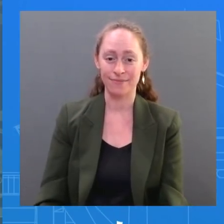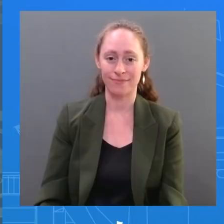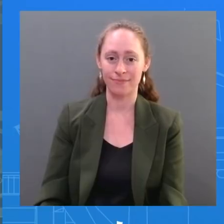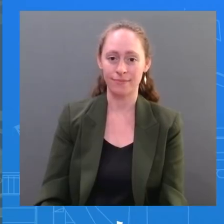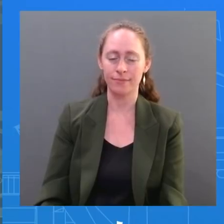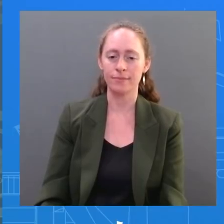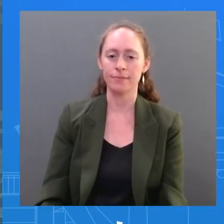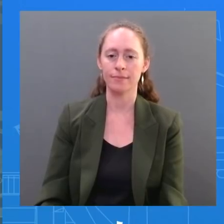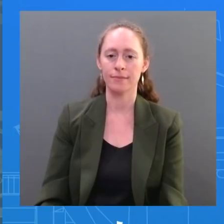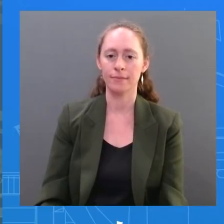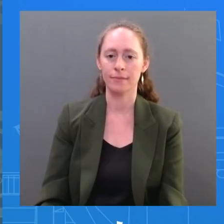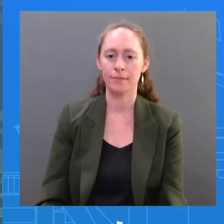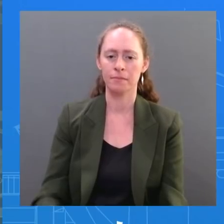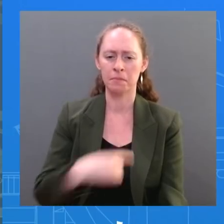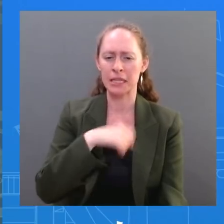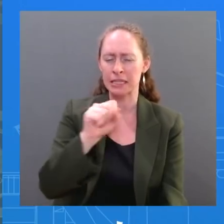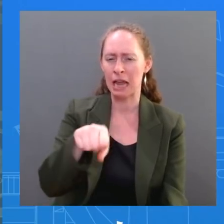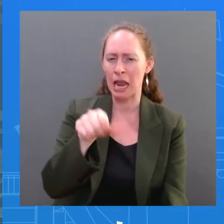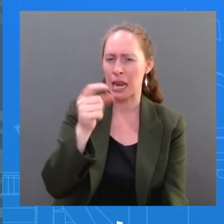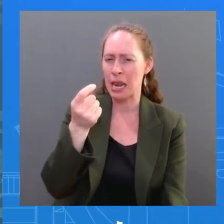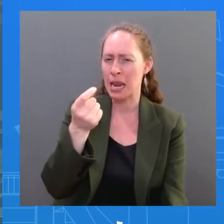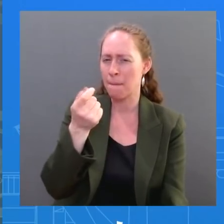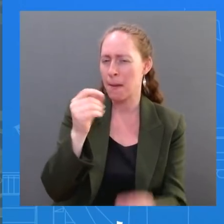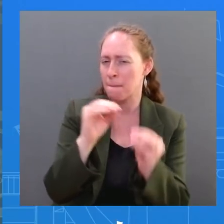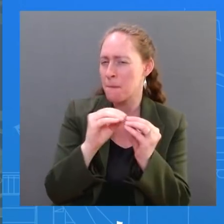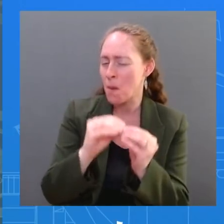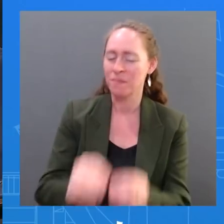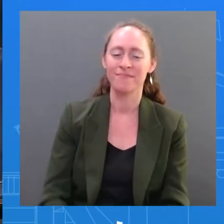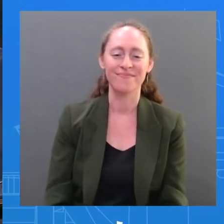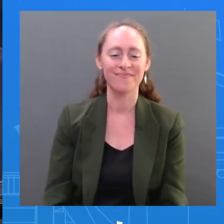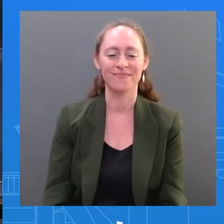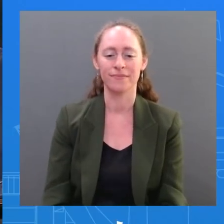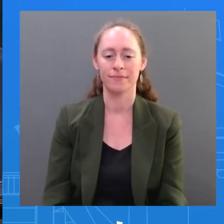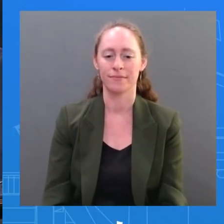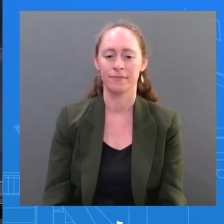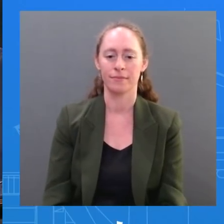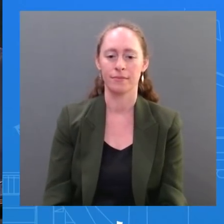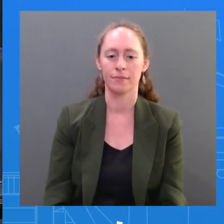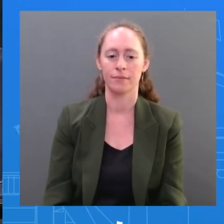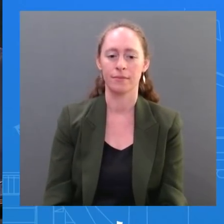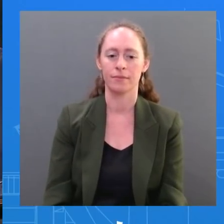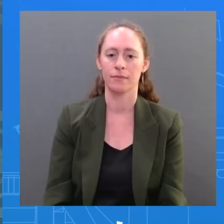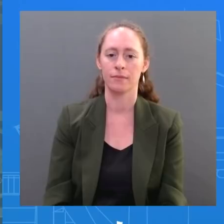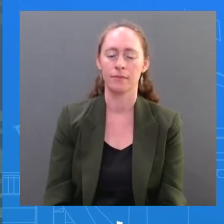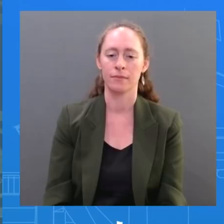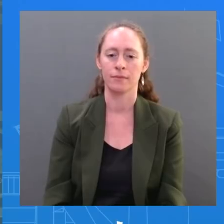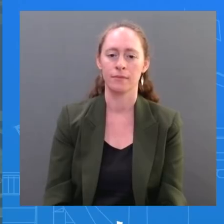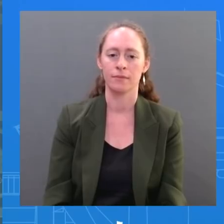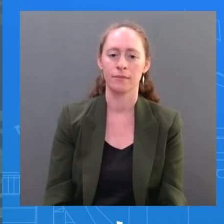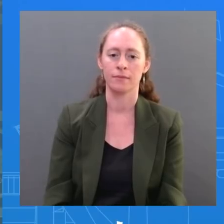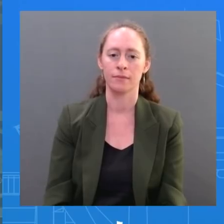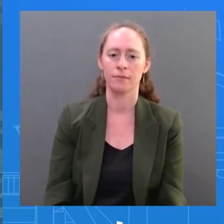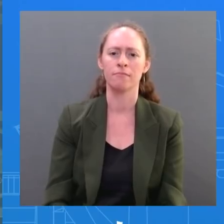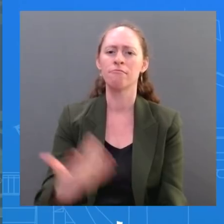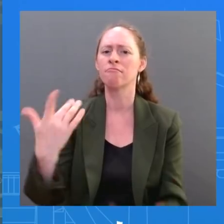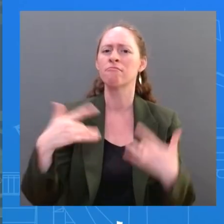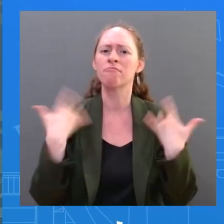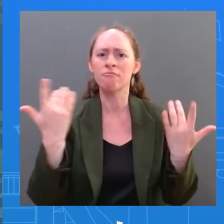Can you give us an update on the President's thinking on tariffs and lifting tariffs in China? Ms. Jean-Pierre: Yeah, so we don't have anything,